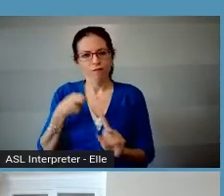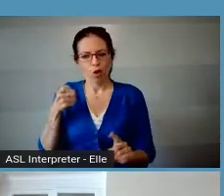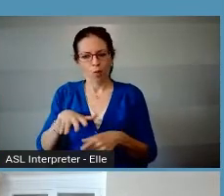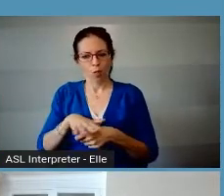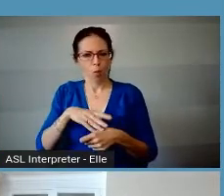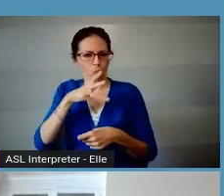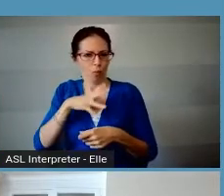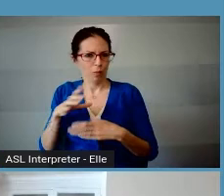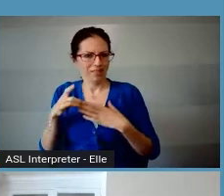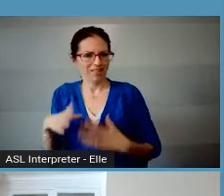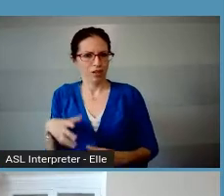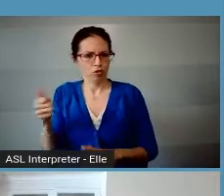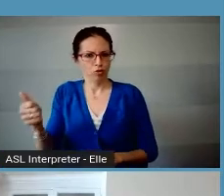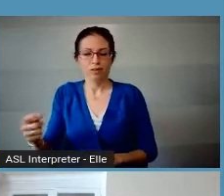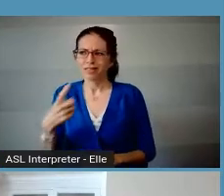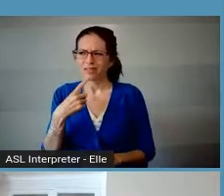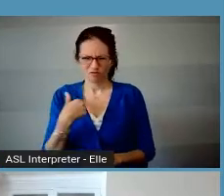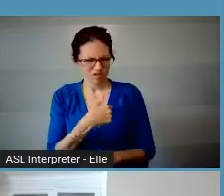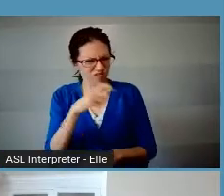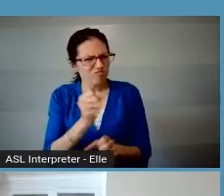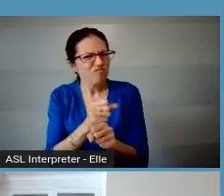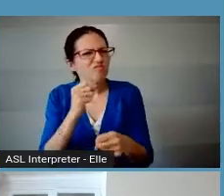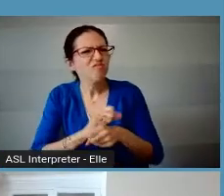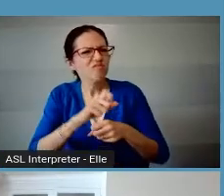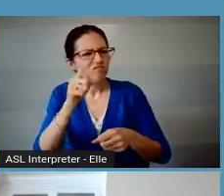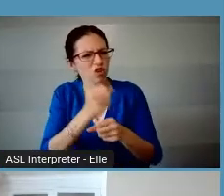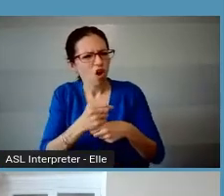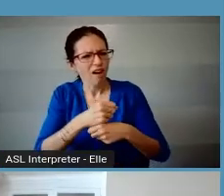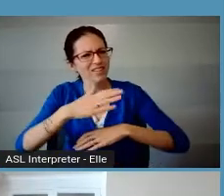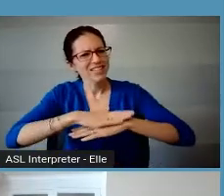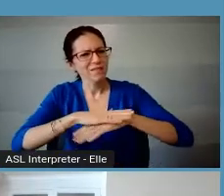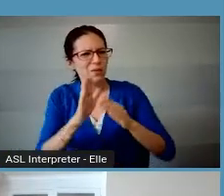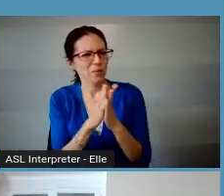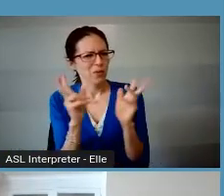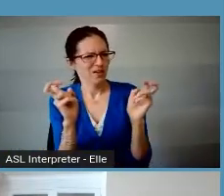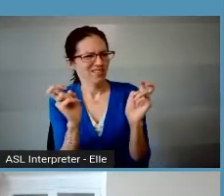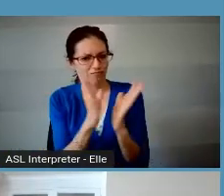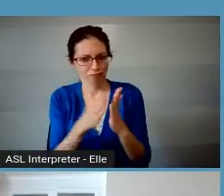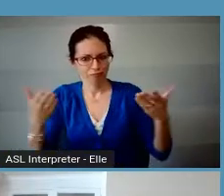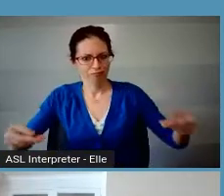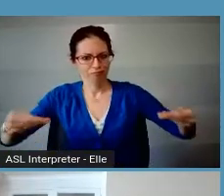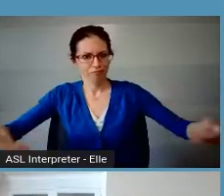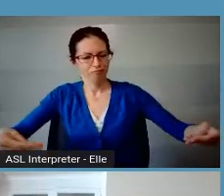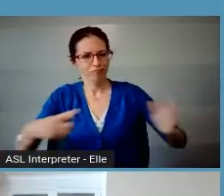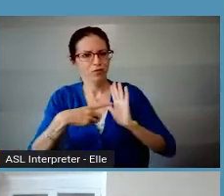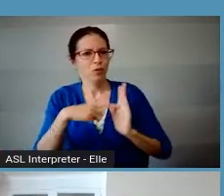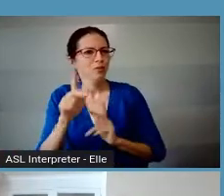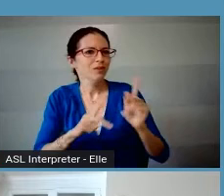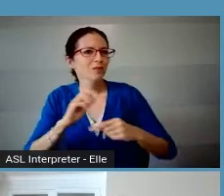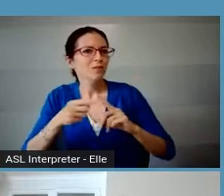need a coffee table book to tell people about women's history and other women's stories